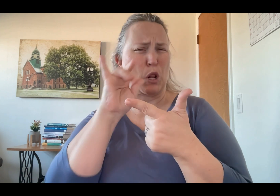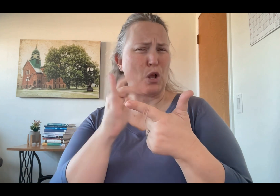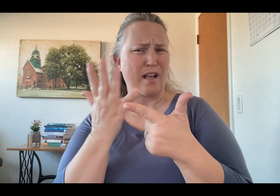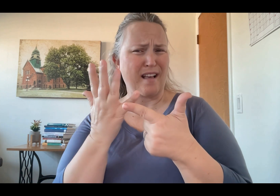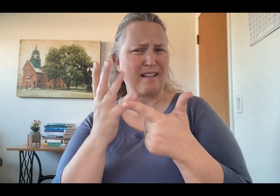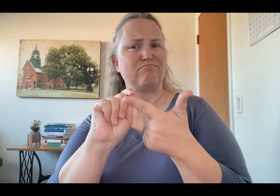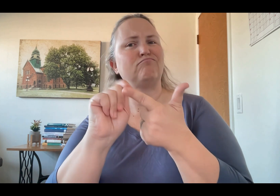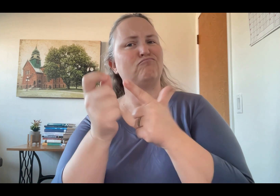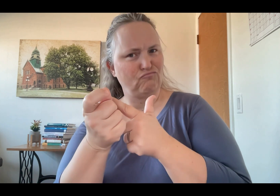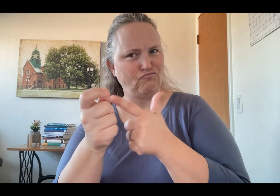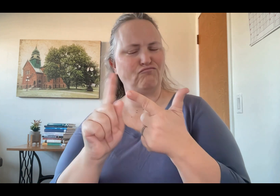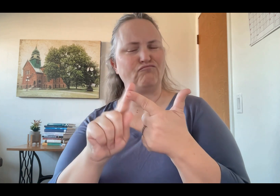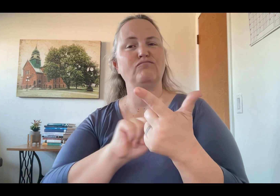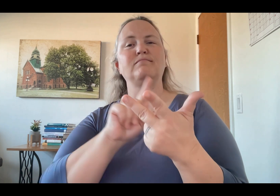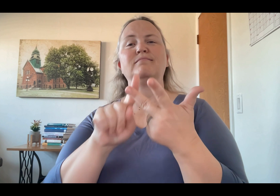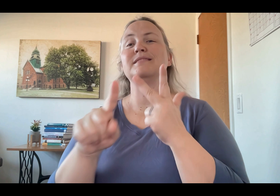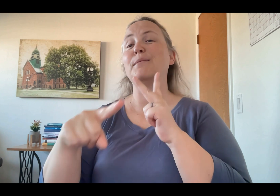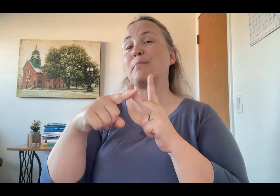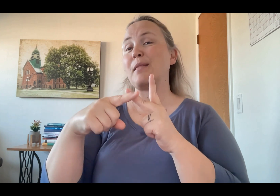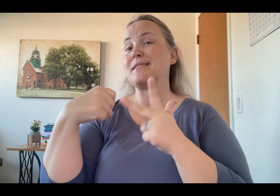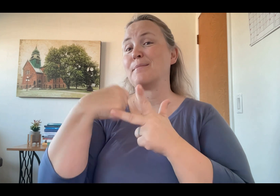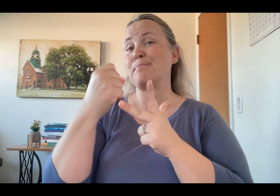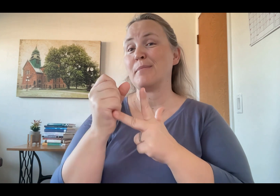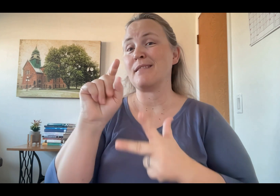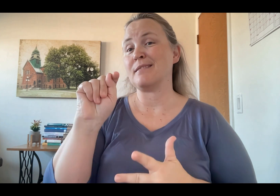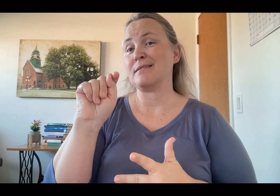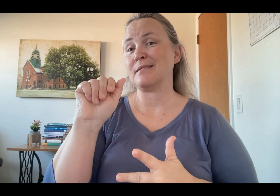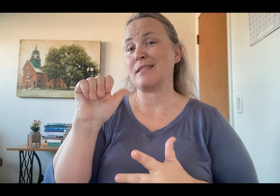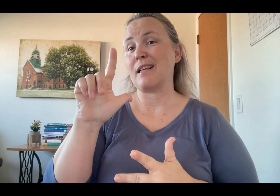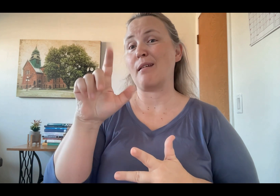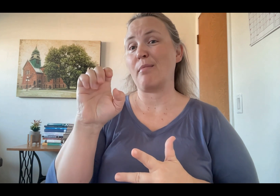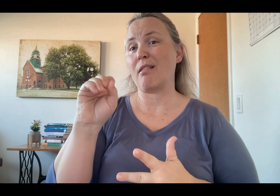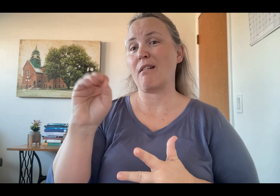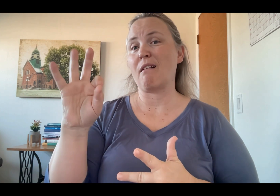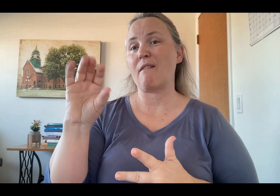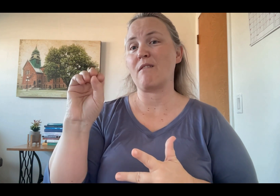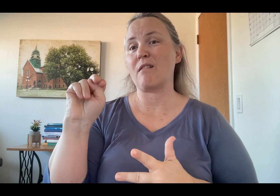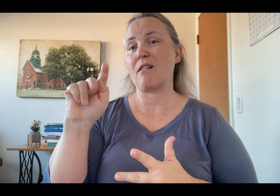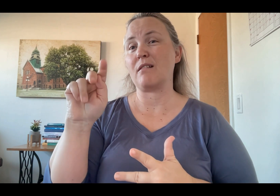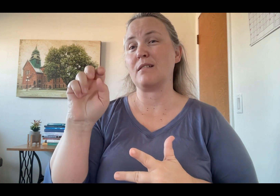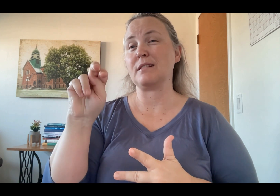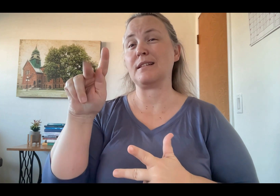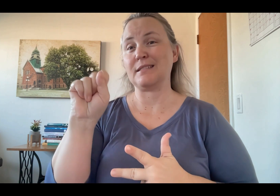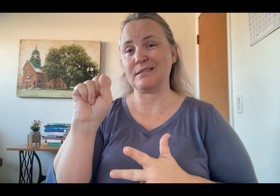the appearance of headings, and how to use the headings to make a table of contents.